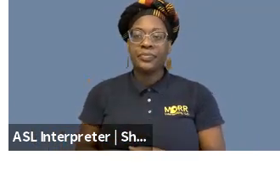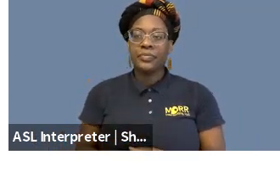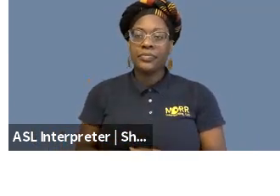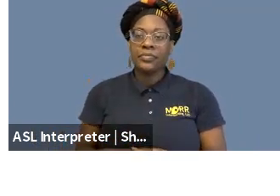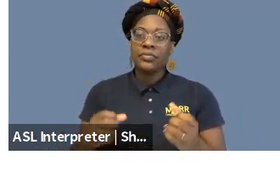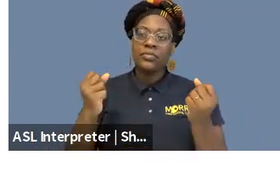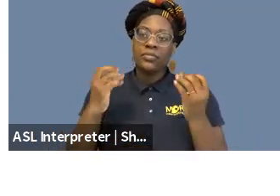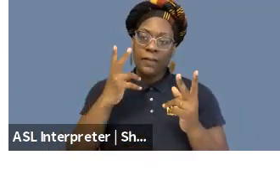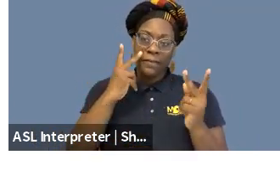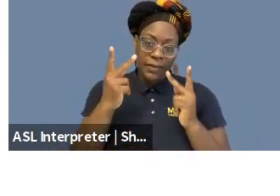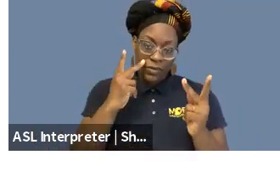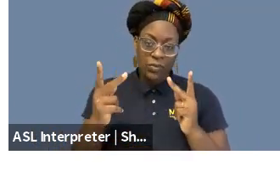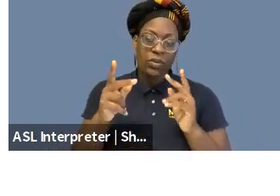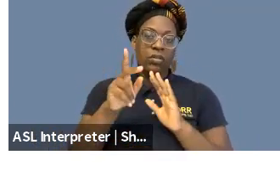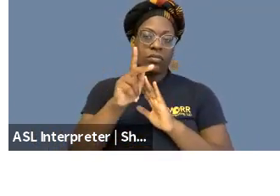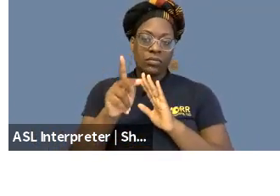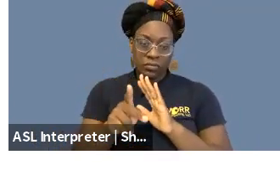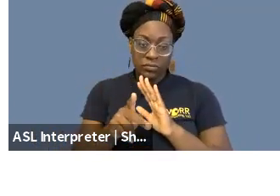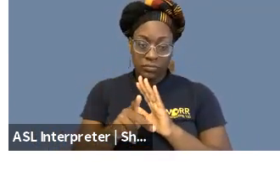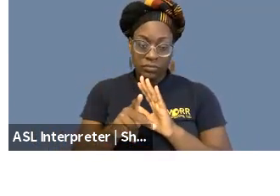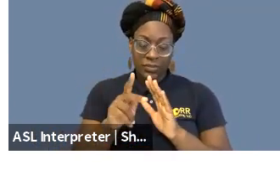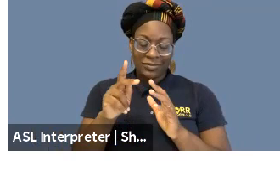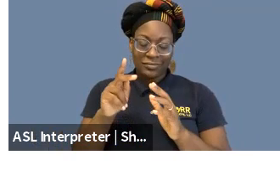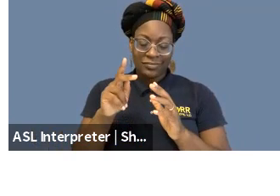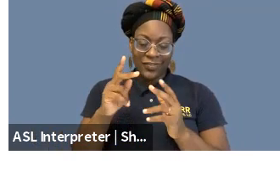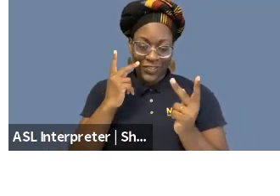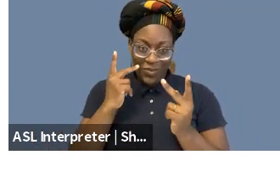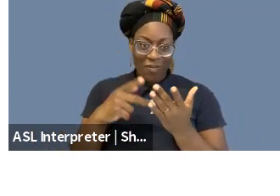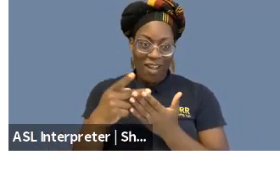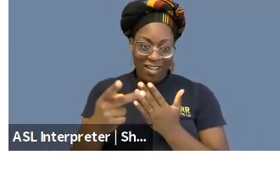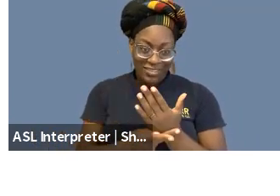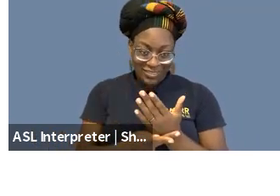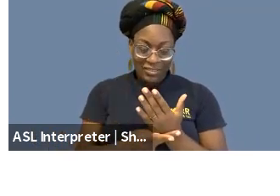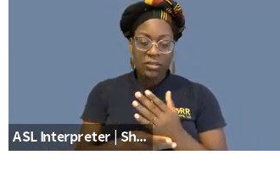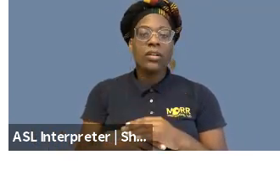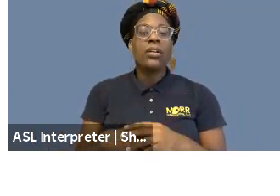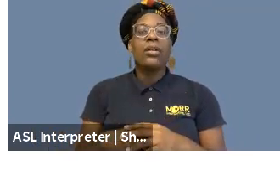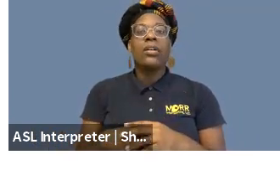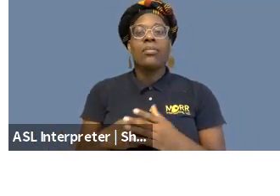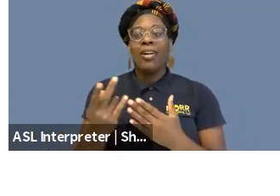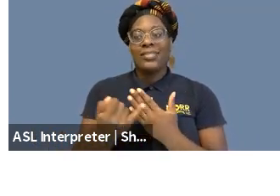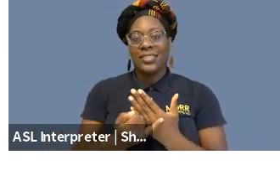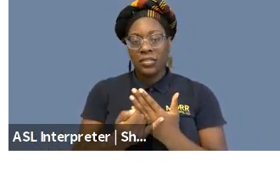These four different design principles or CRAP principles are contrast